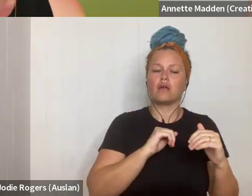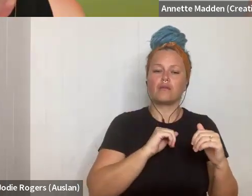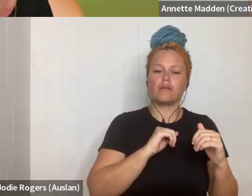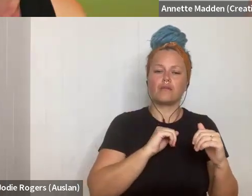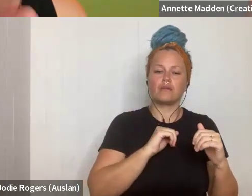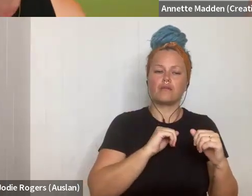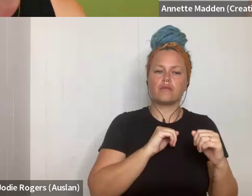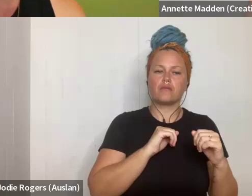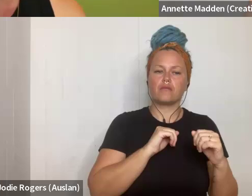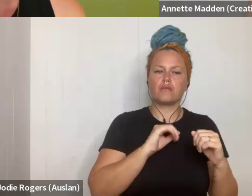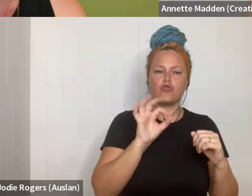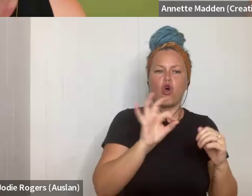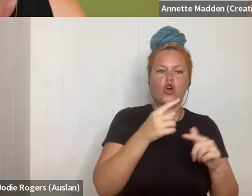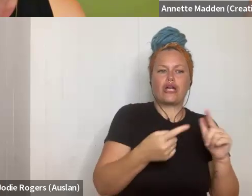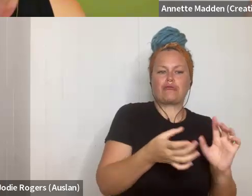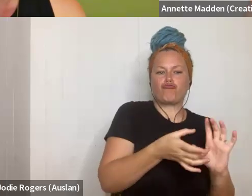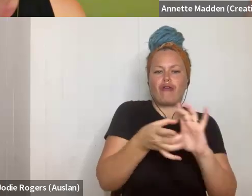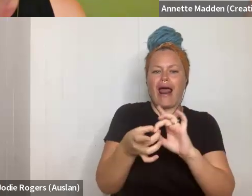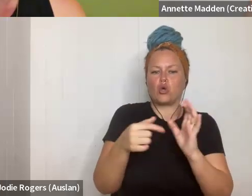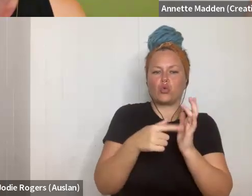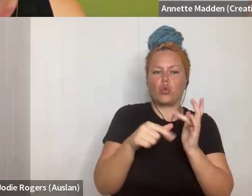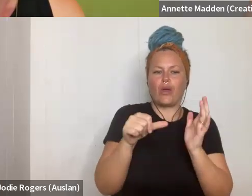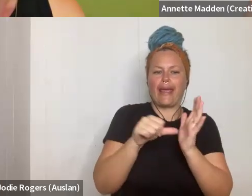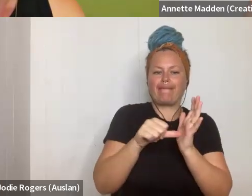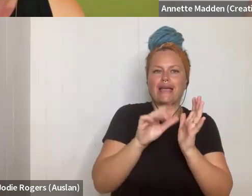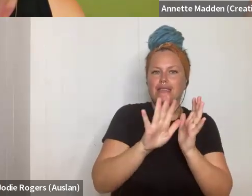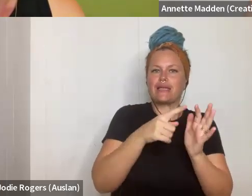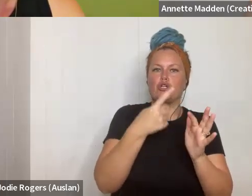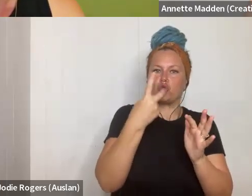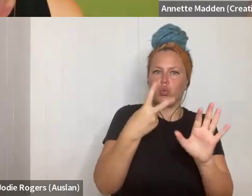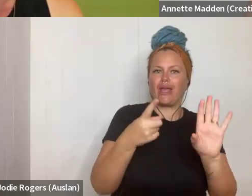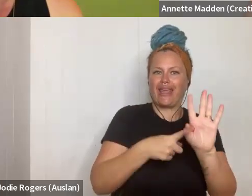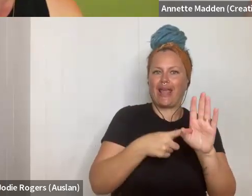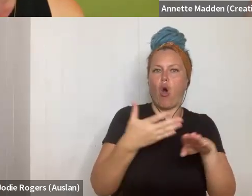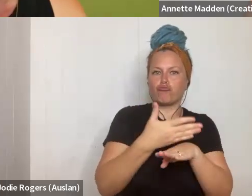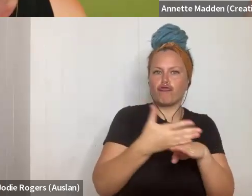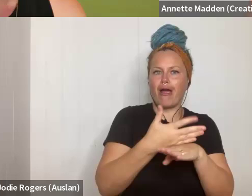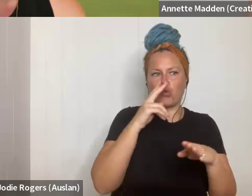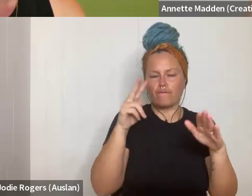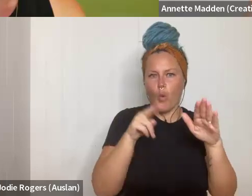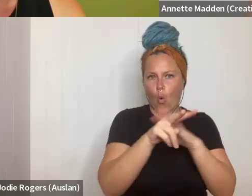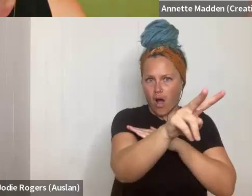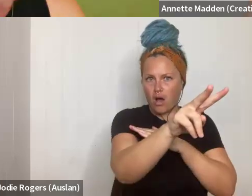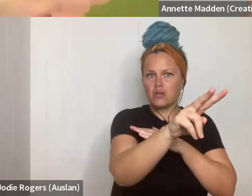That's an XL budget. You will see links to it throughout the guidelines, and is also linked through the